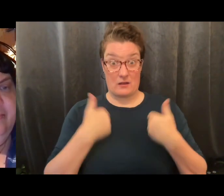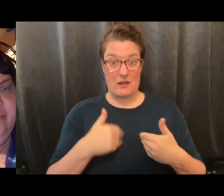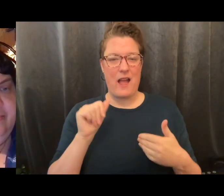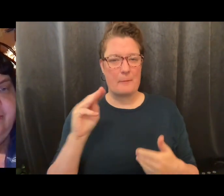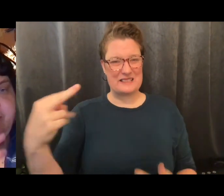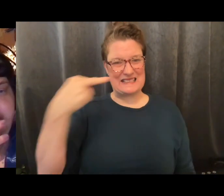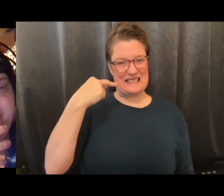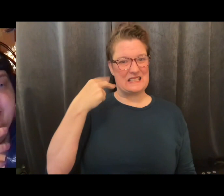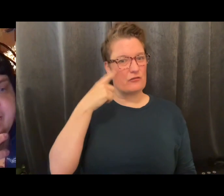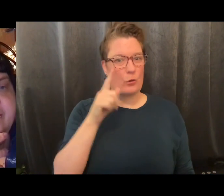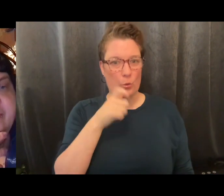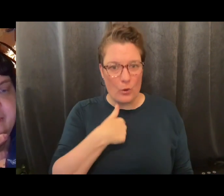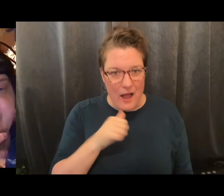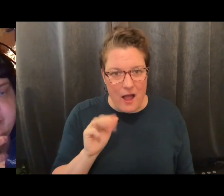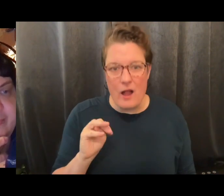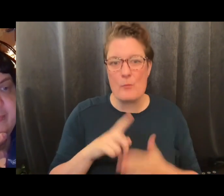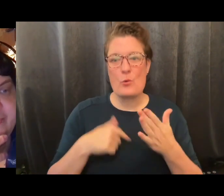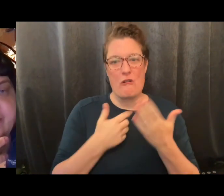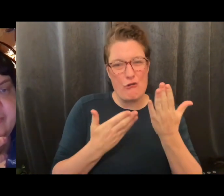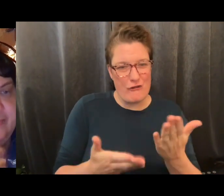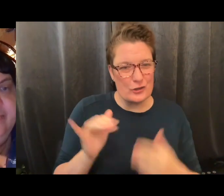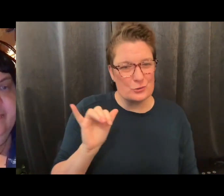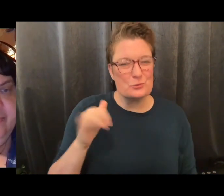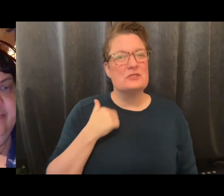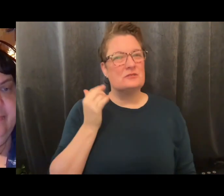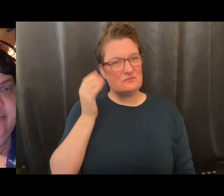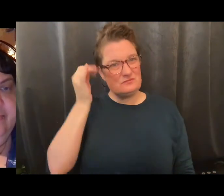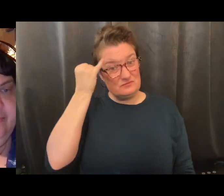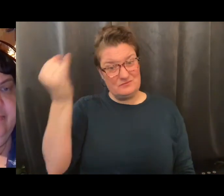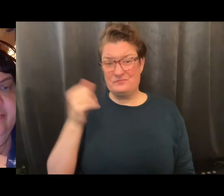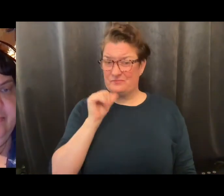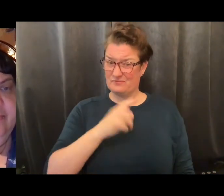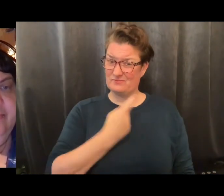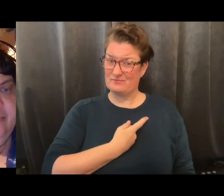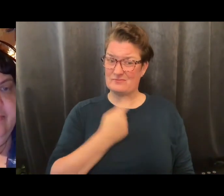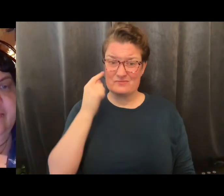And I imagine that many other people felt that way, too, um, with your role,